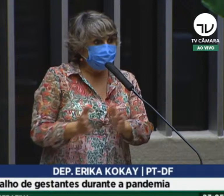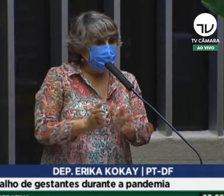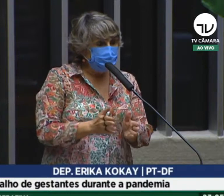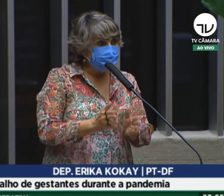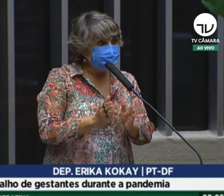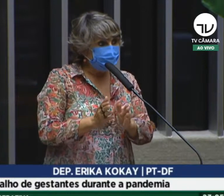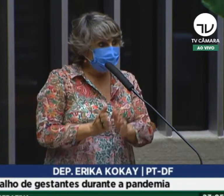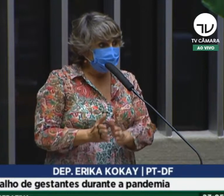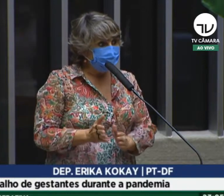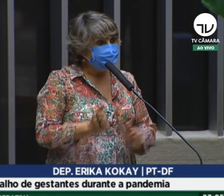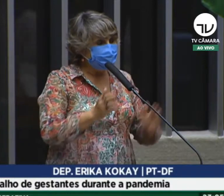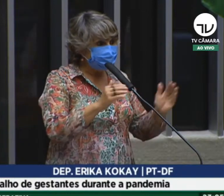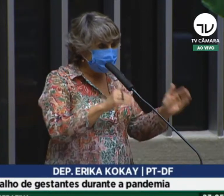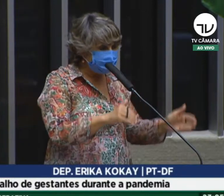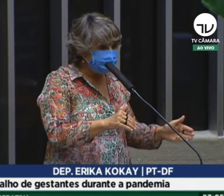LACTANTES QUE SEJA UM RETORNO